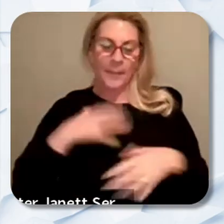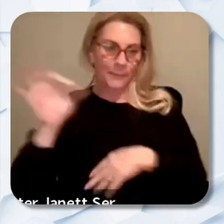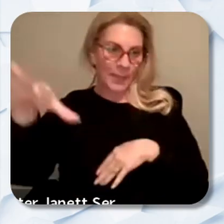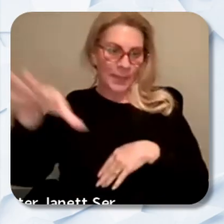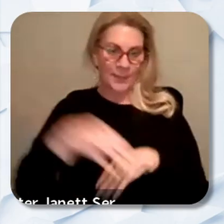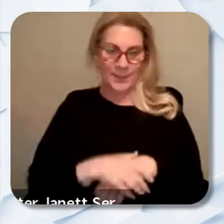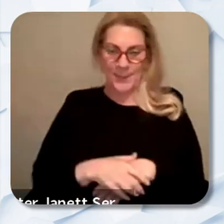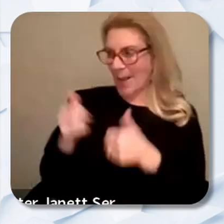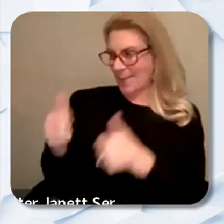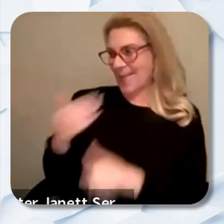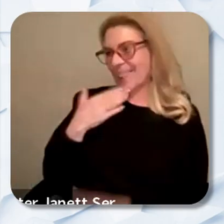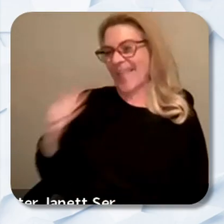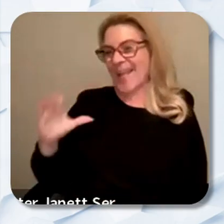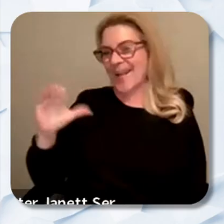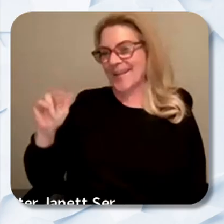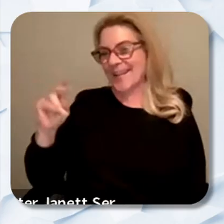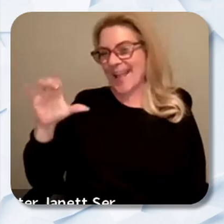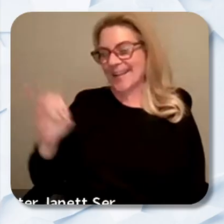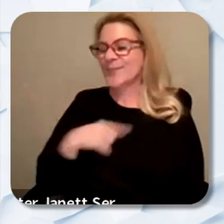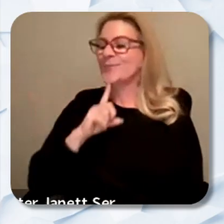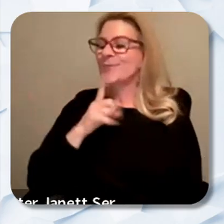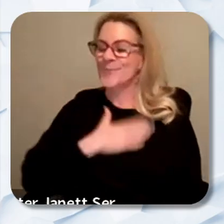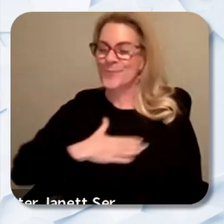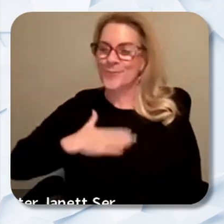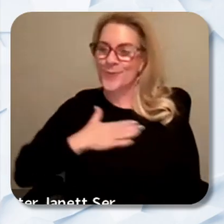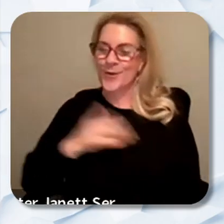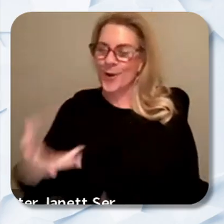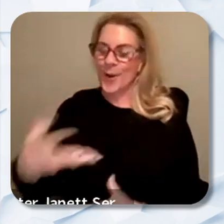Jade Meihl: Awesome. Thanks Candace. I really appreciate you incorporating supports within